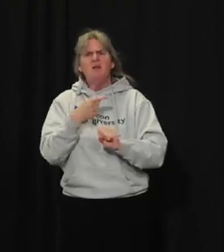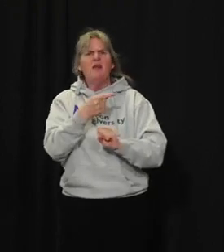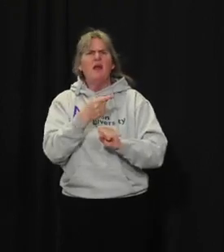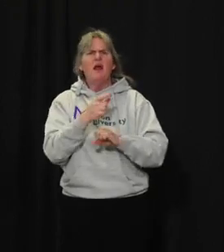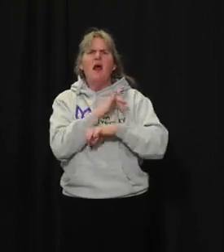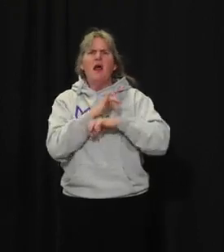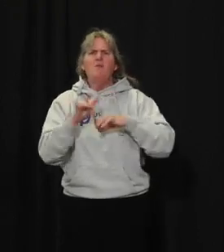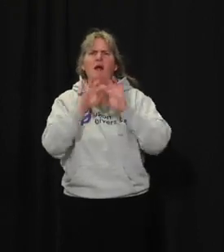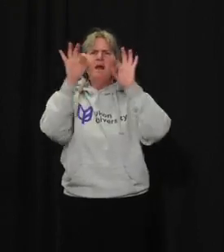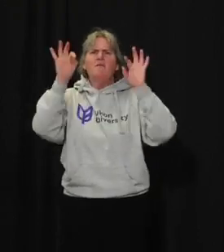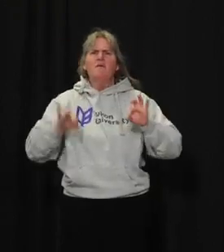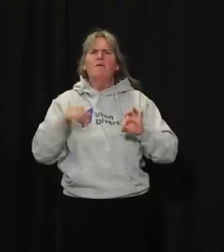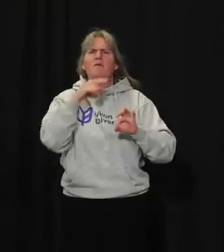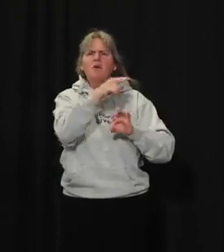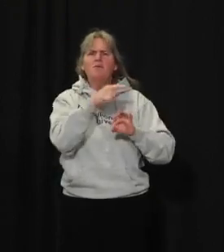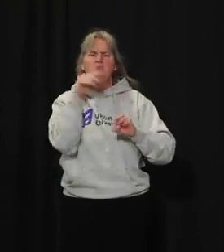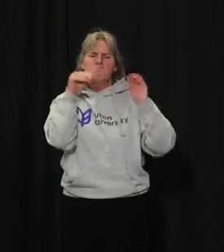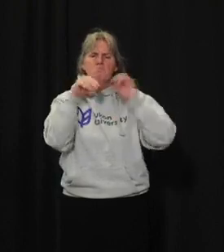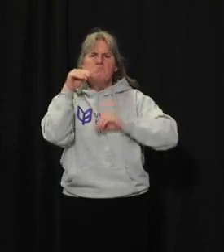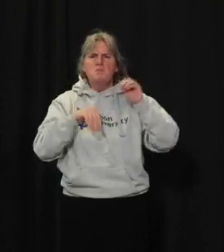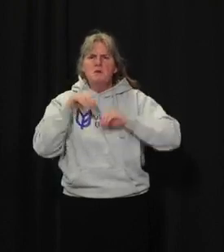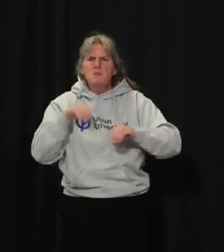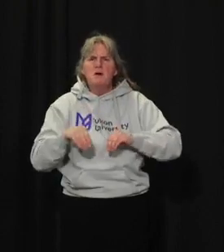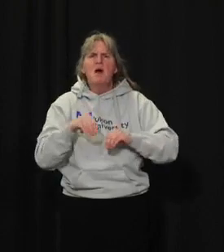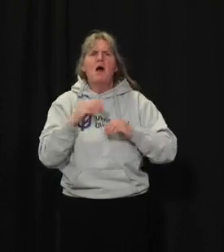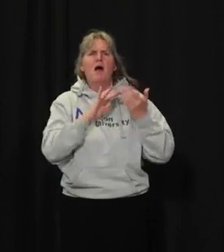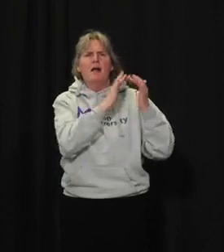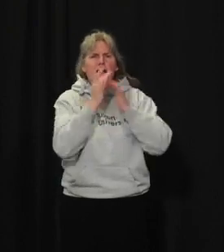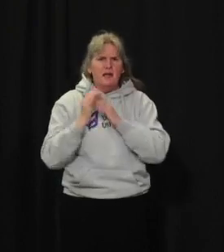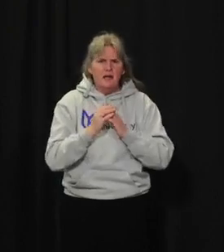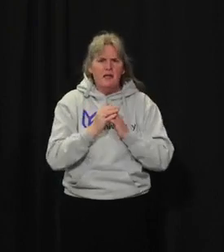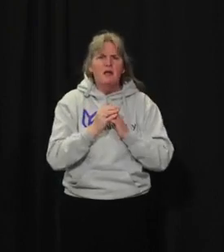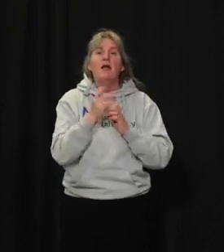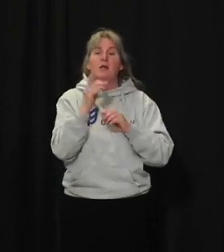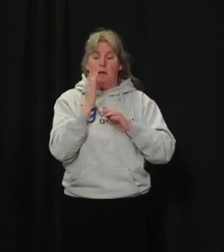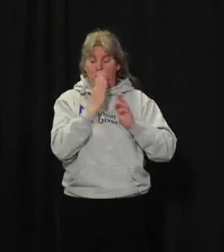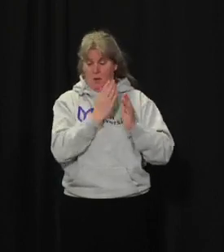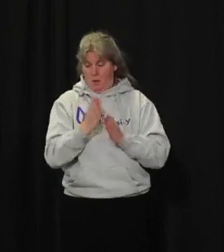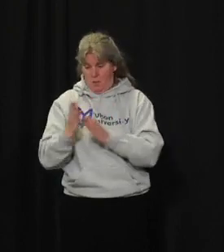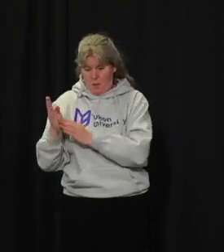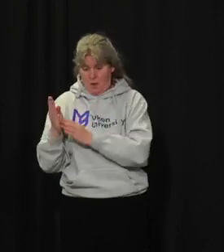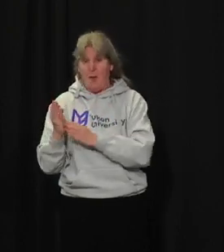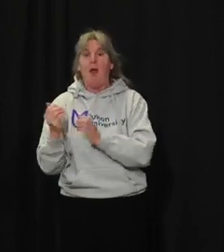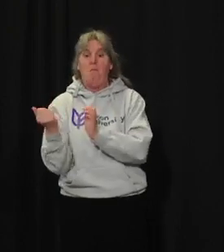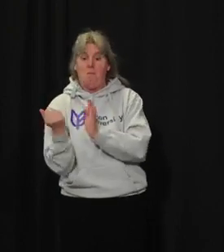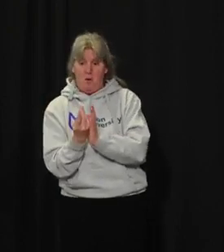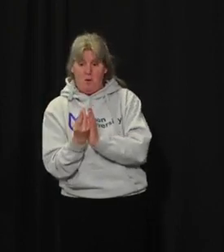templates on in Yukon.ca. Business operational plans will be reviewed within 48 hours of